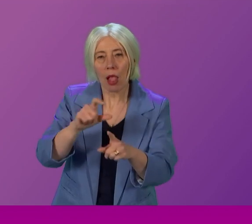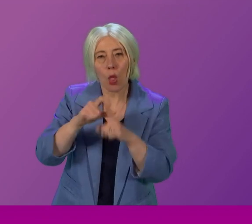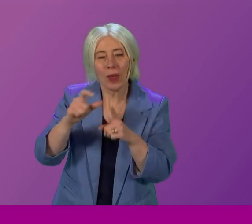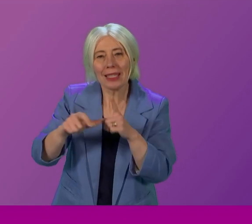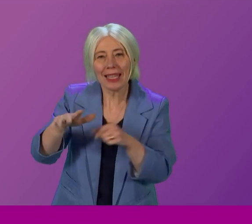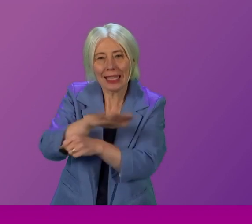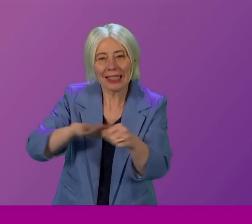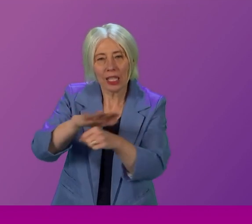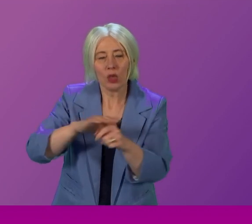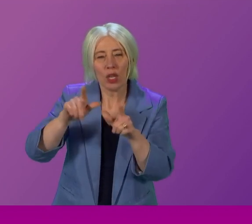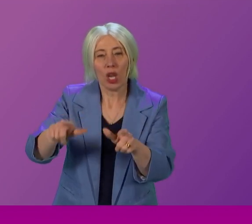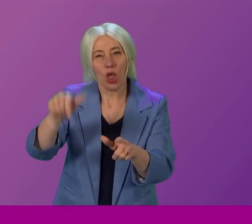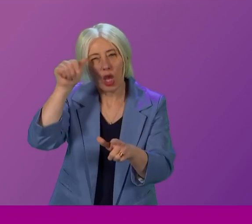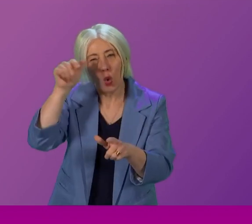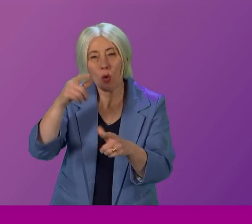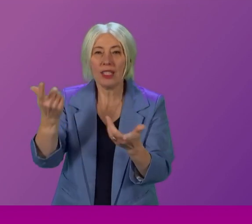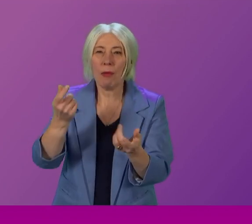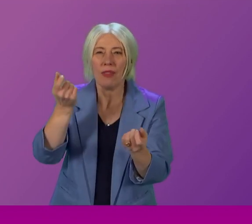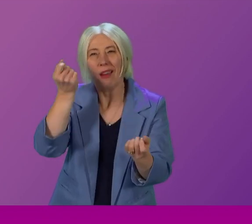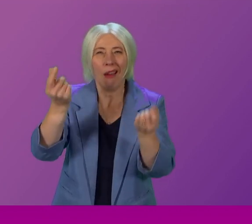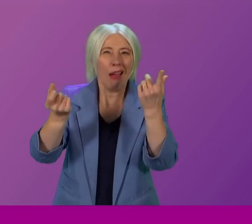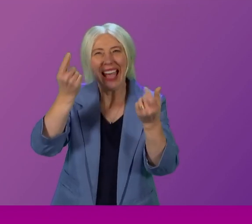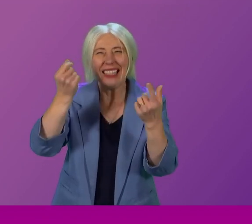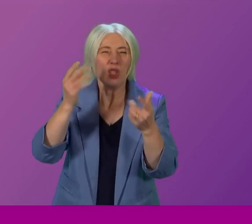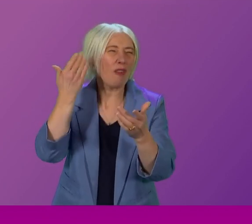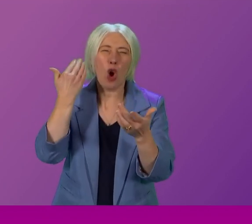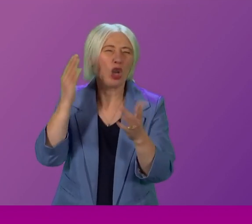about some of the supposed things that we have heard about in recent days and weeks.